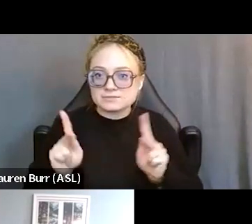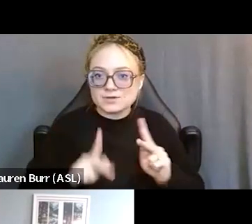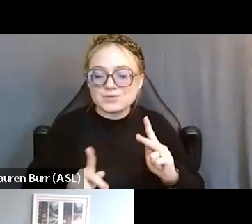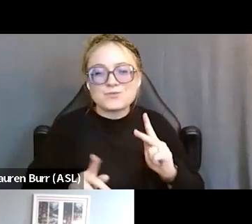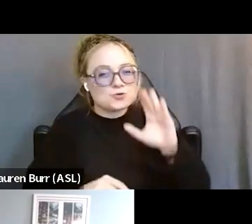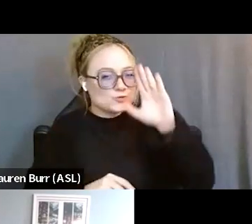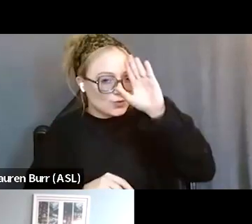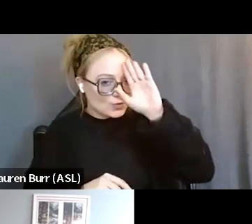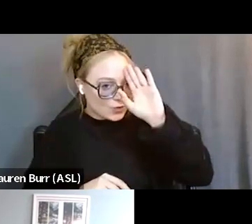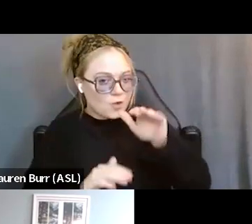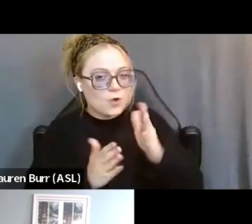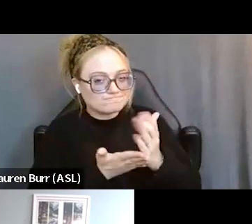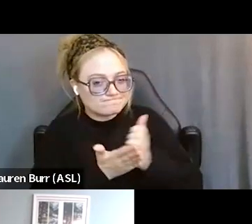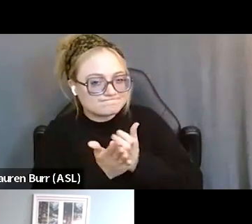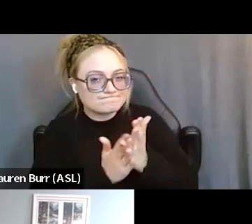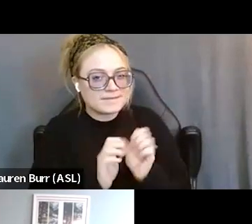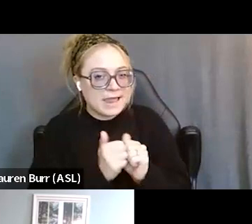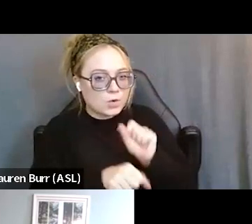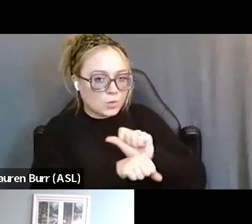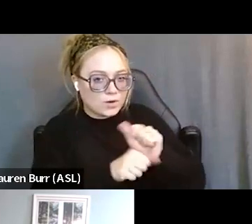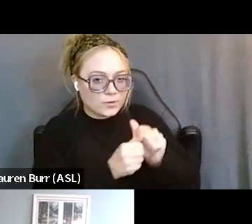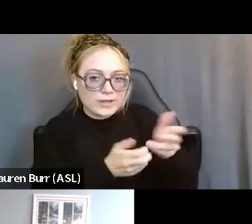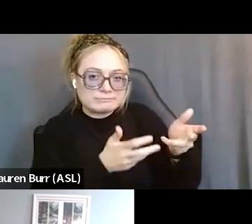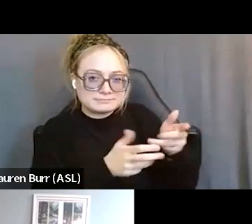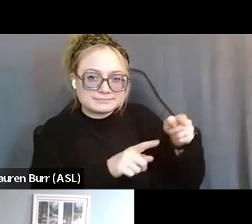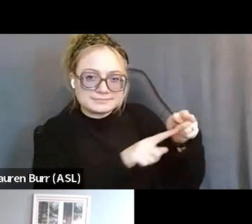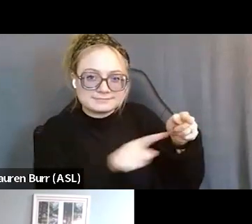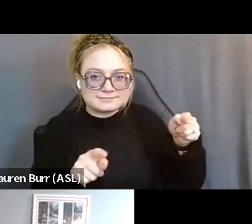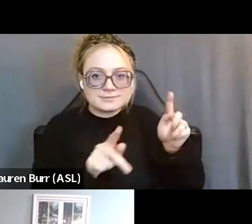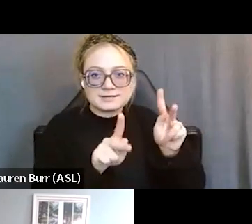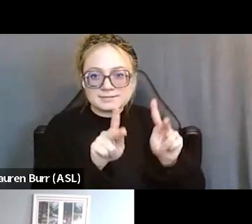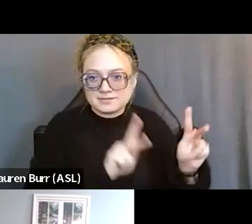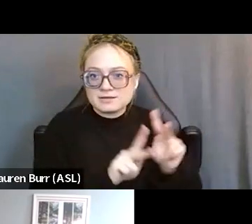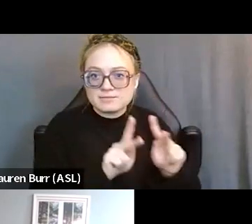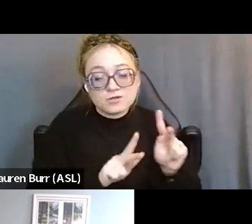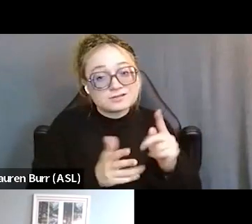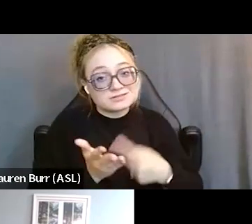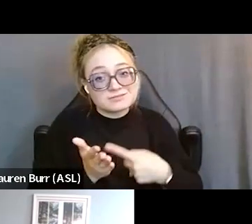with psychotic spectrum disorders, that's always a good thing too 'cause it can be overwhelming to try to find treatment.